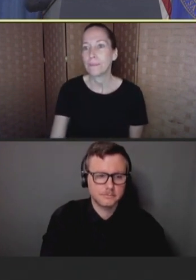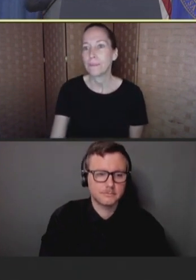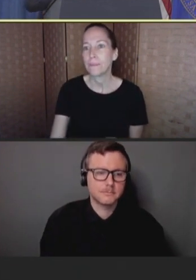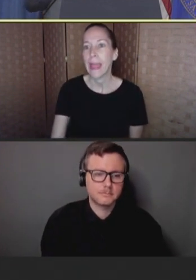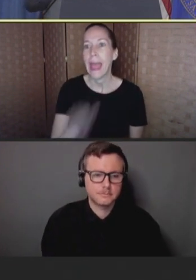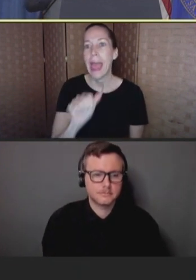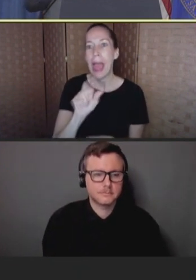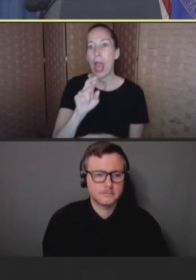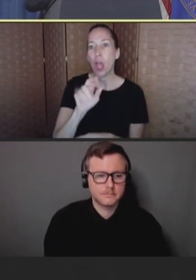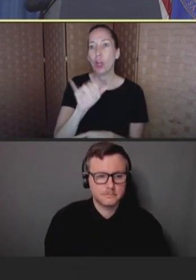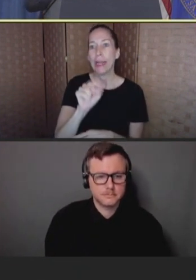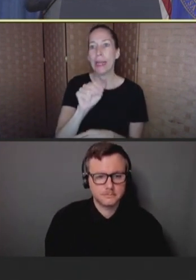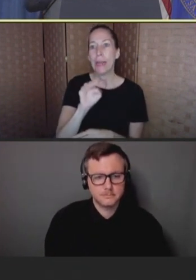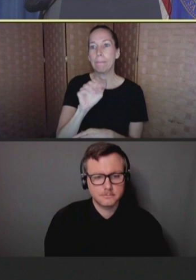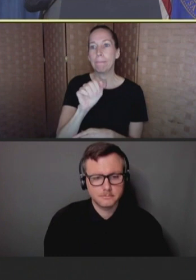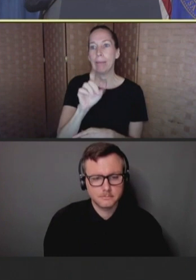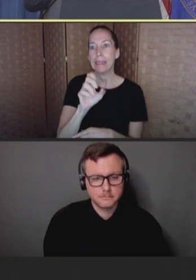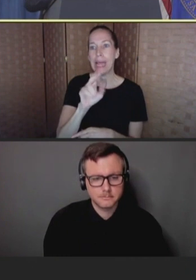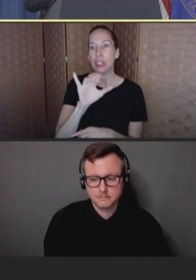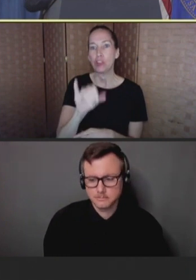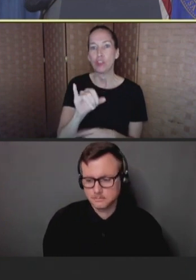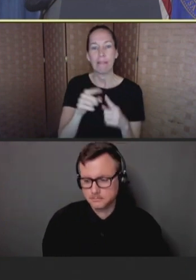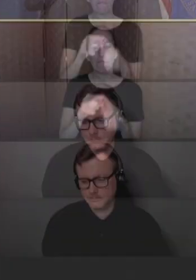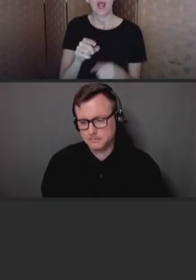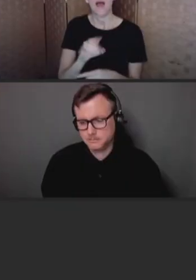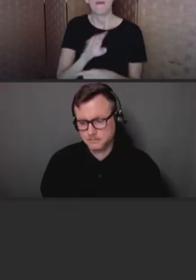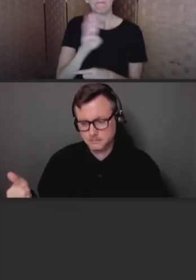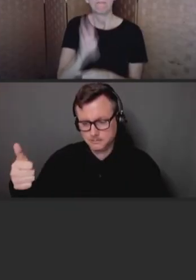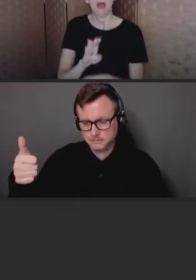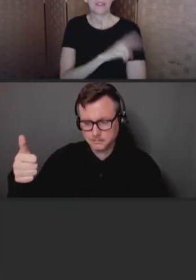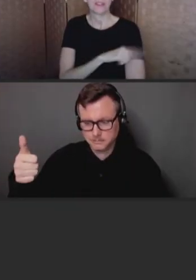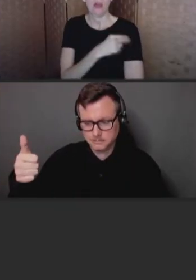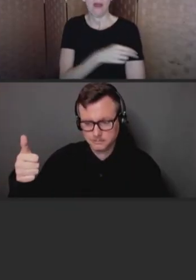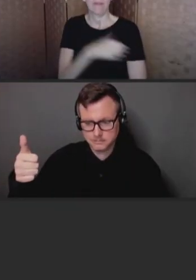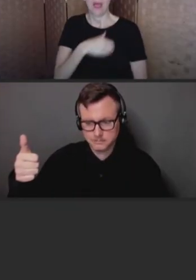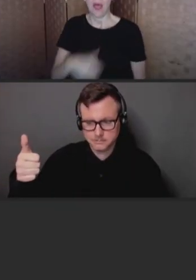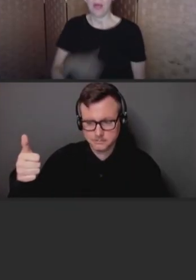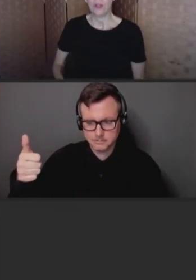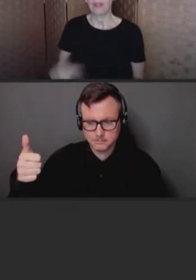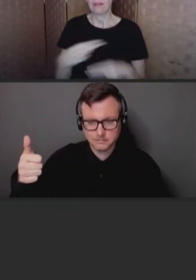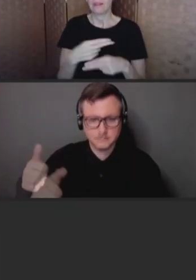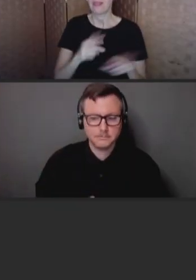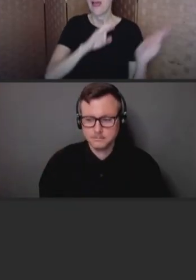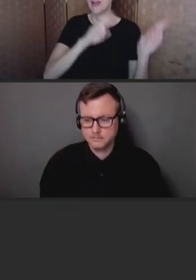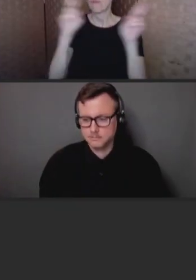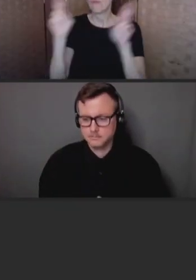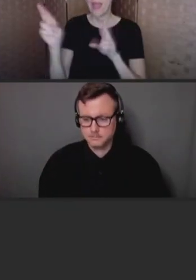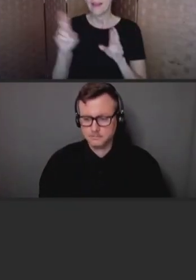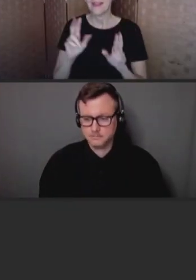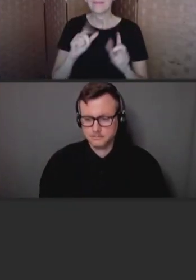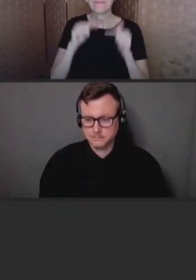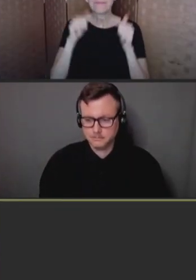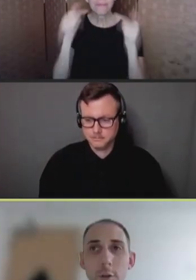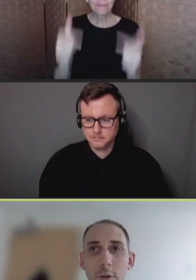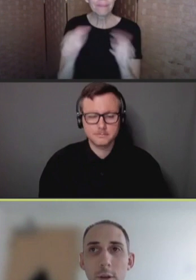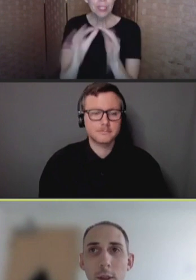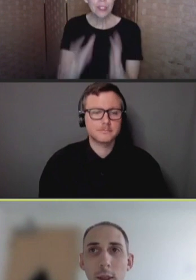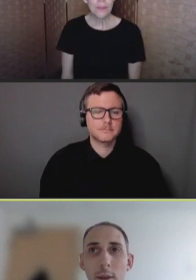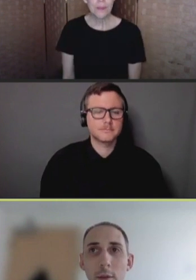Dr. Madenci, your slides are up. Arin Madenci: Thank you very much and good morning.